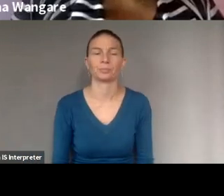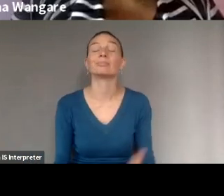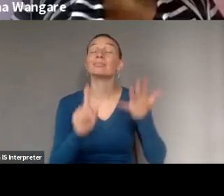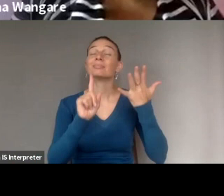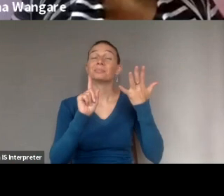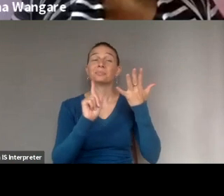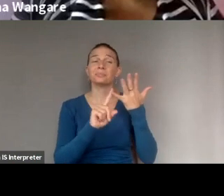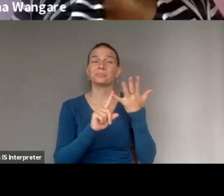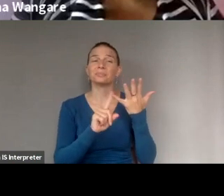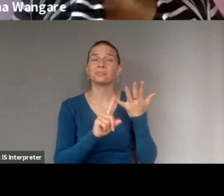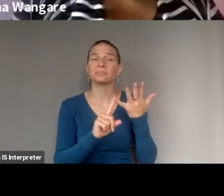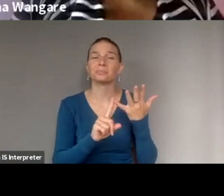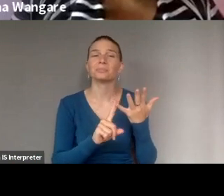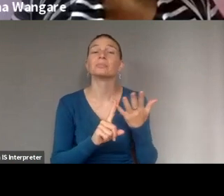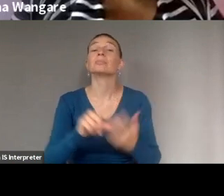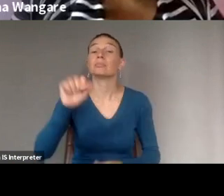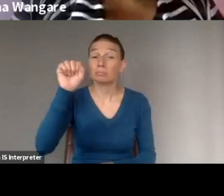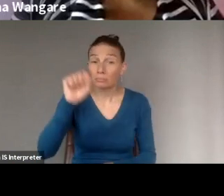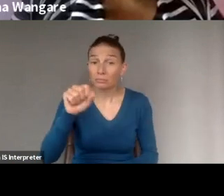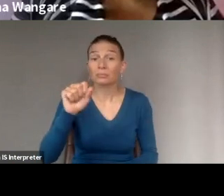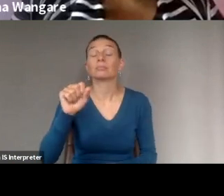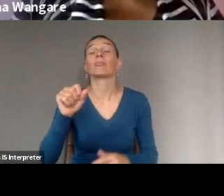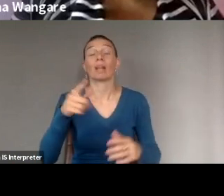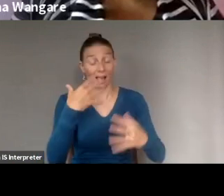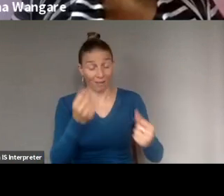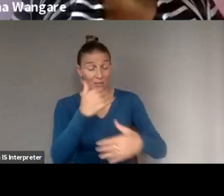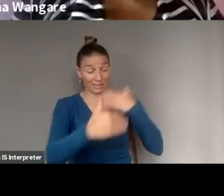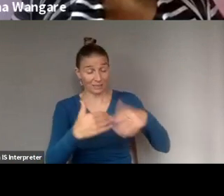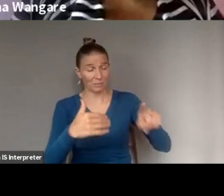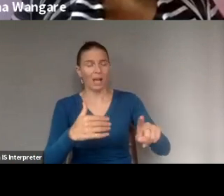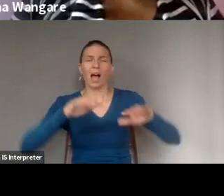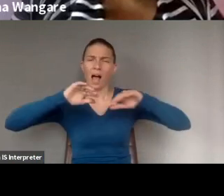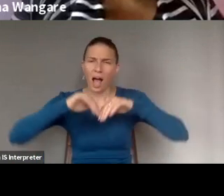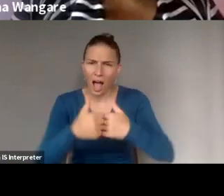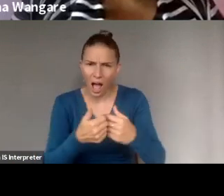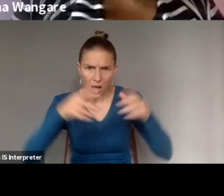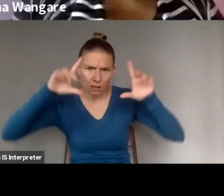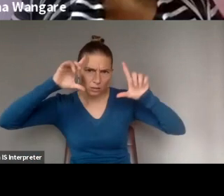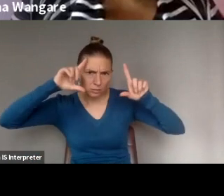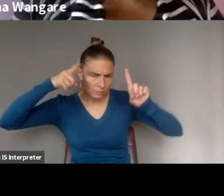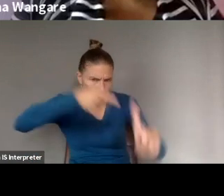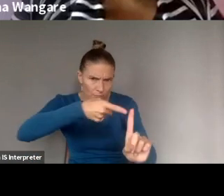to focus on disability support and participation. So like, if you look at the Kenyan context again,